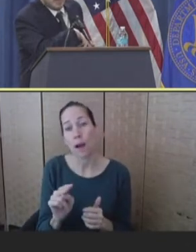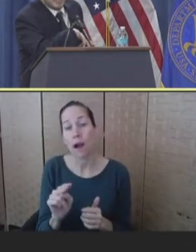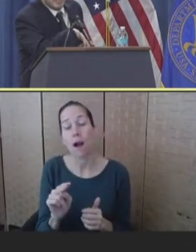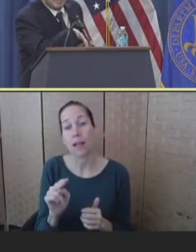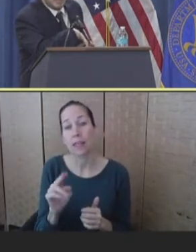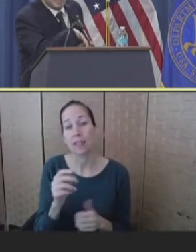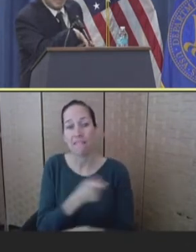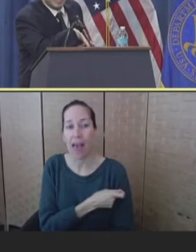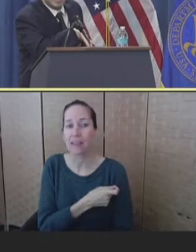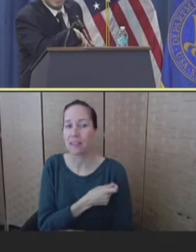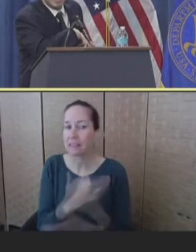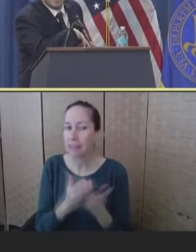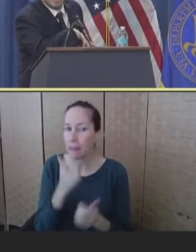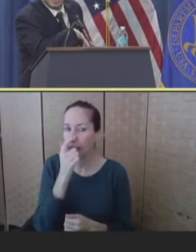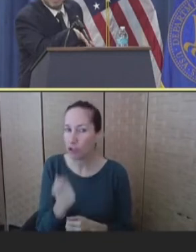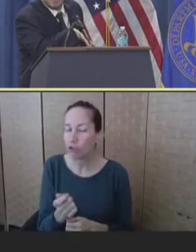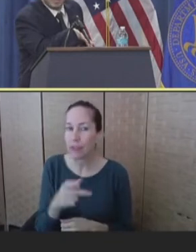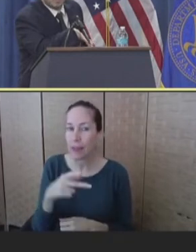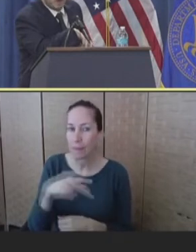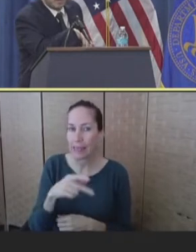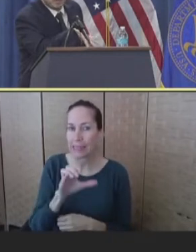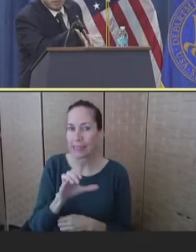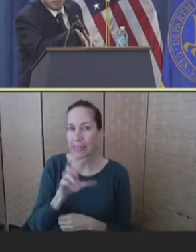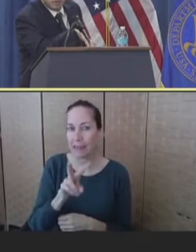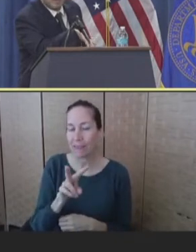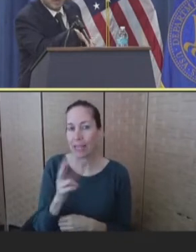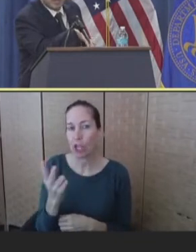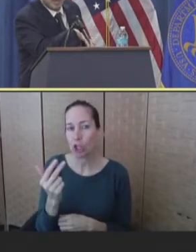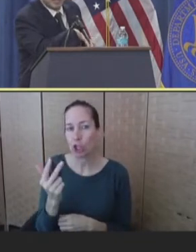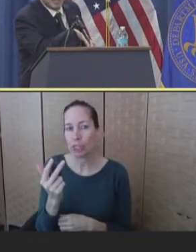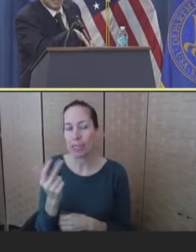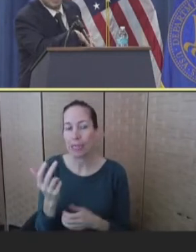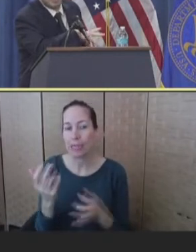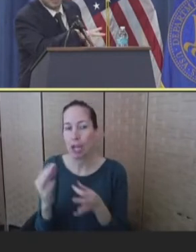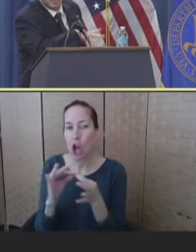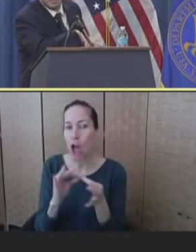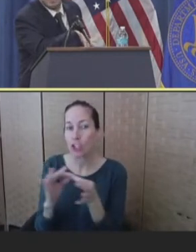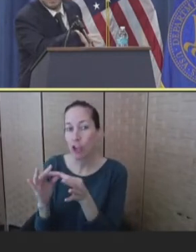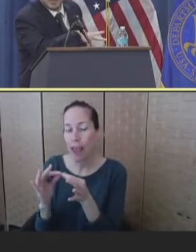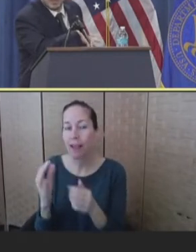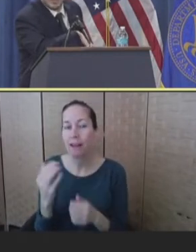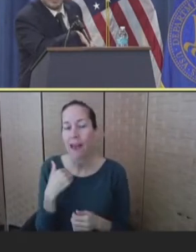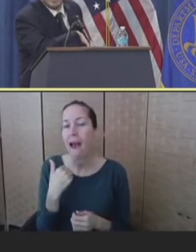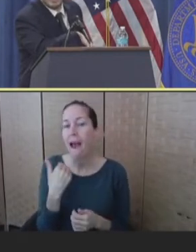The PCV-13, the conjugated one, had quite a strong effect size similar to the other